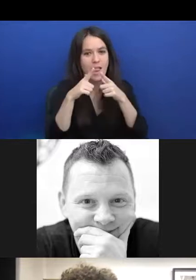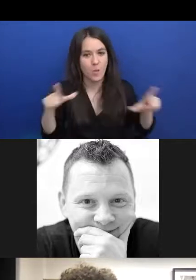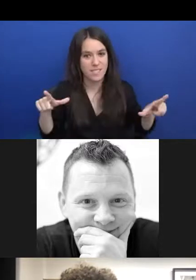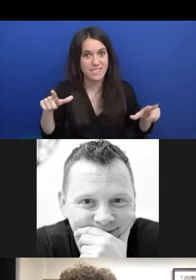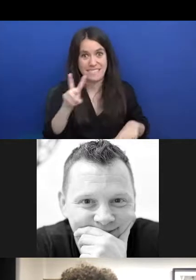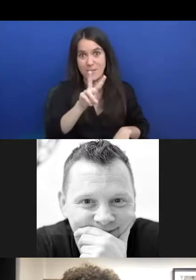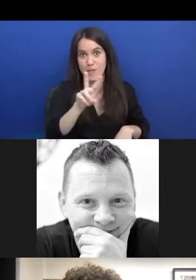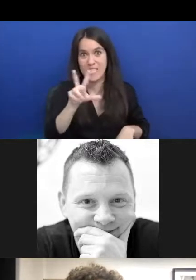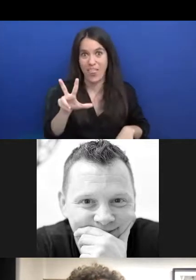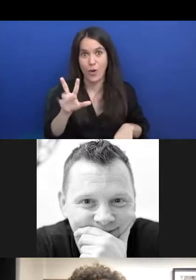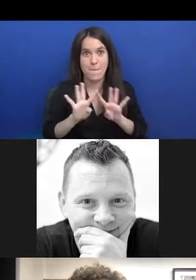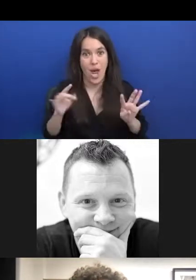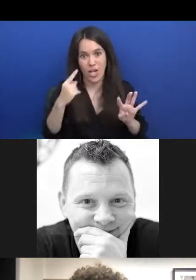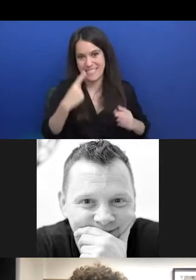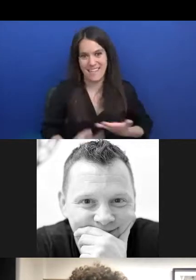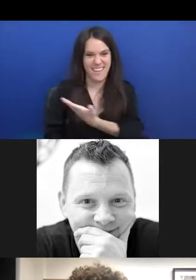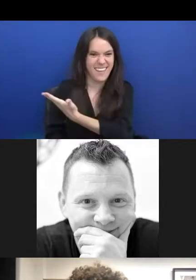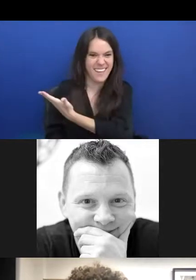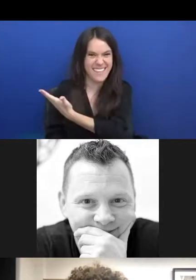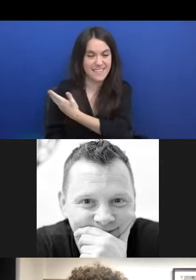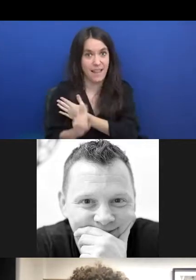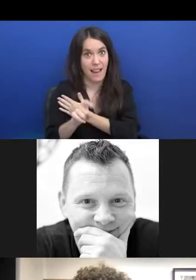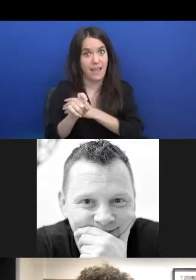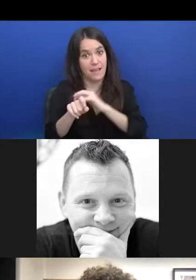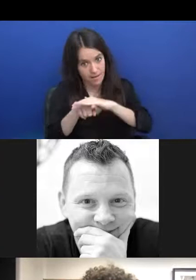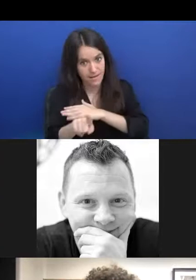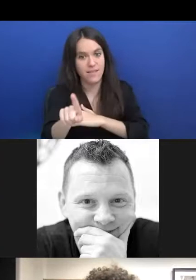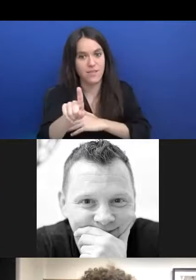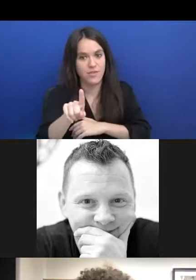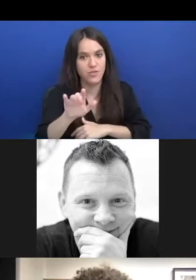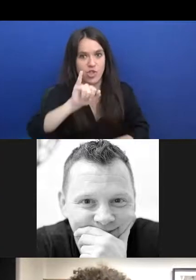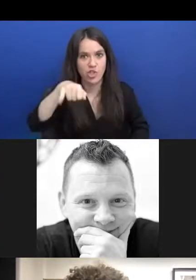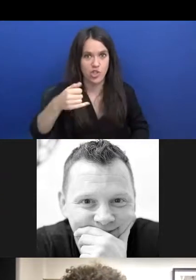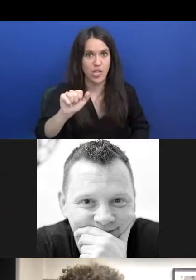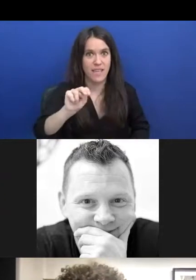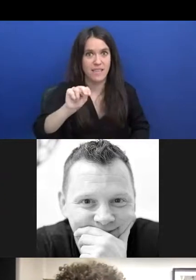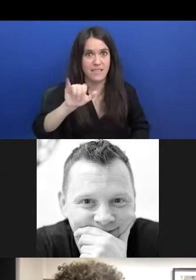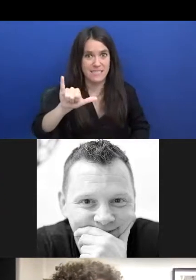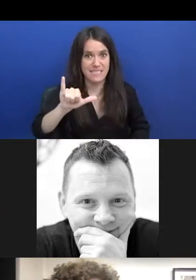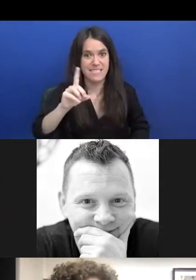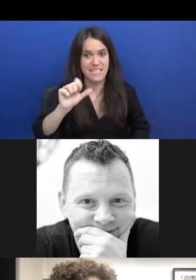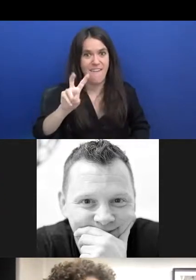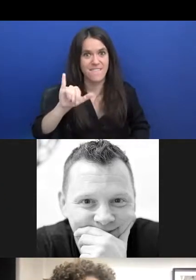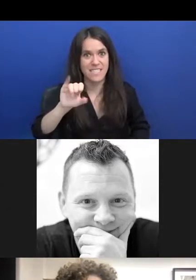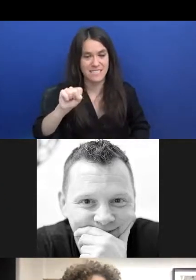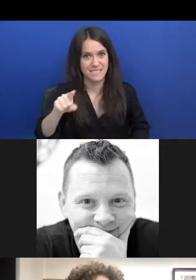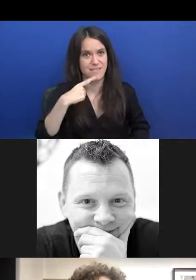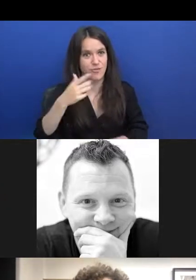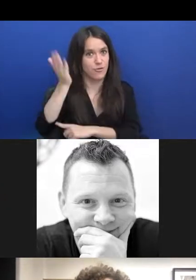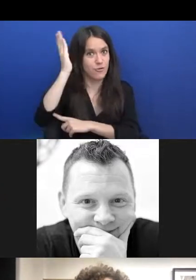our talks online this link goes to Jenny Davis's commentary which she reflected on all the talks